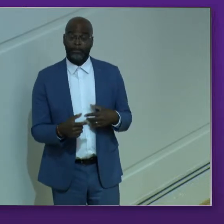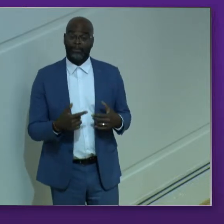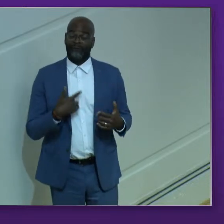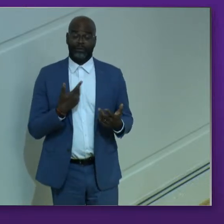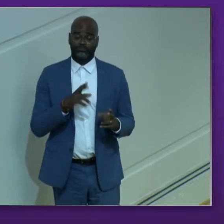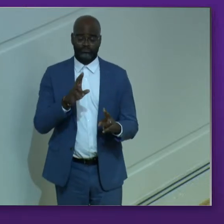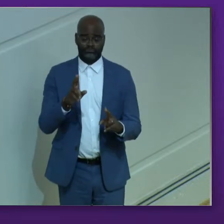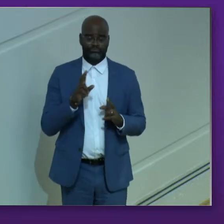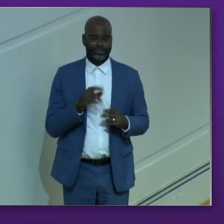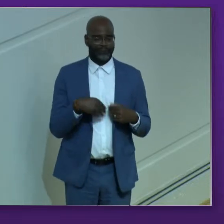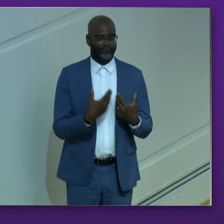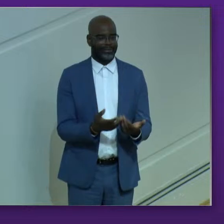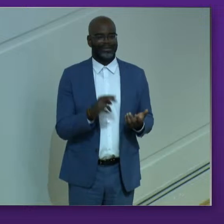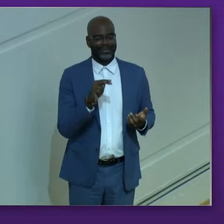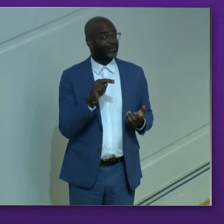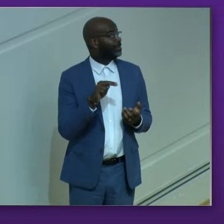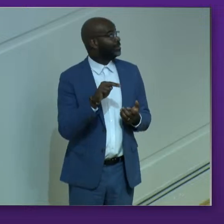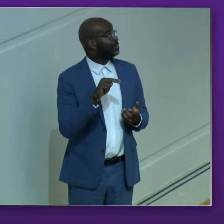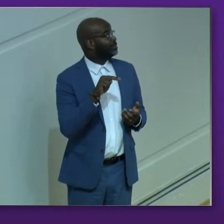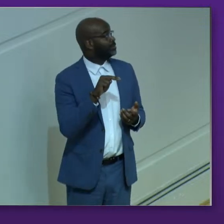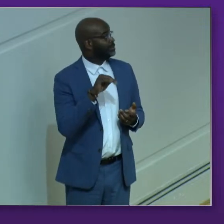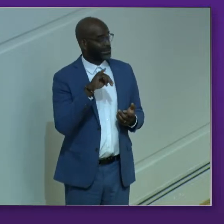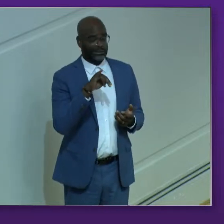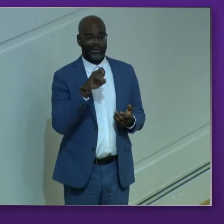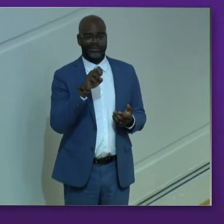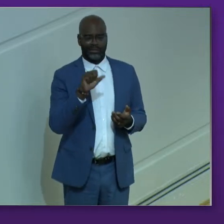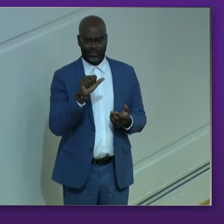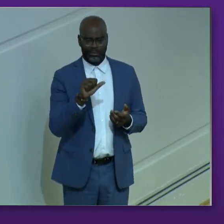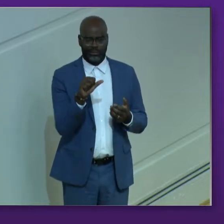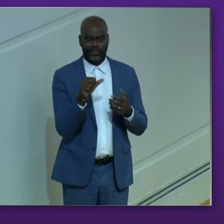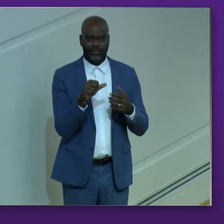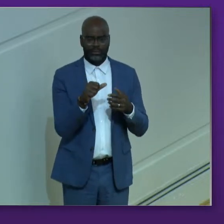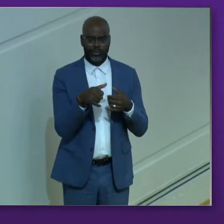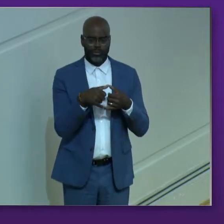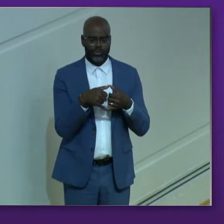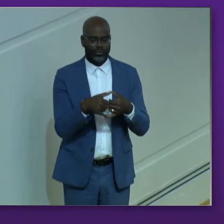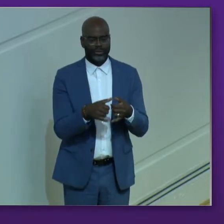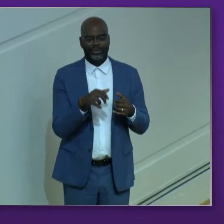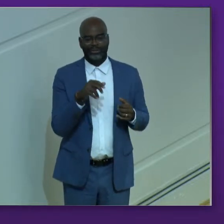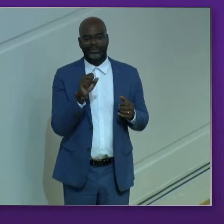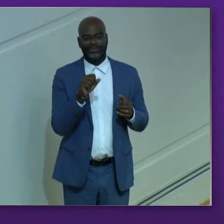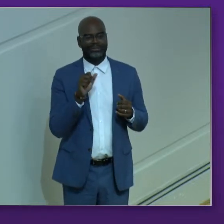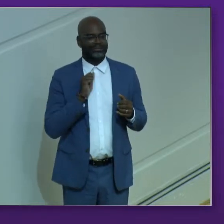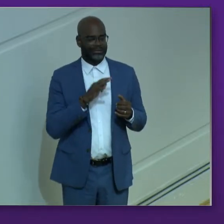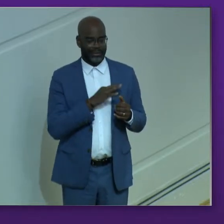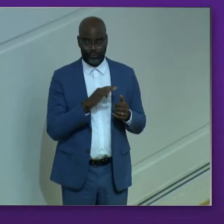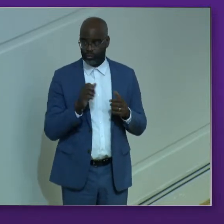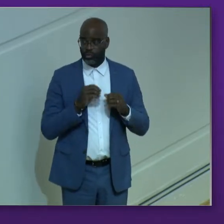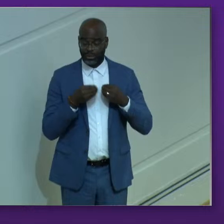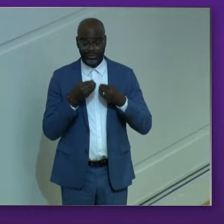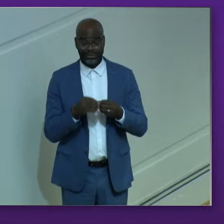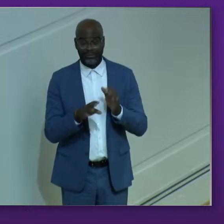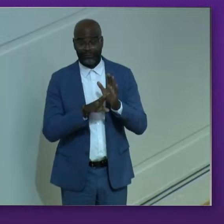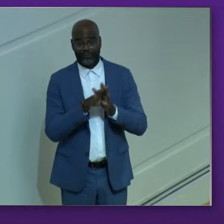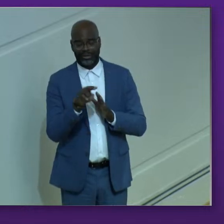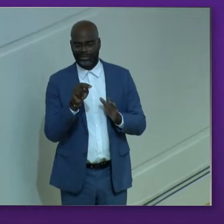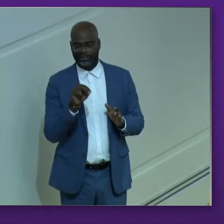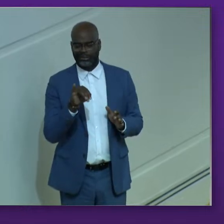DR. KANE BET THE UNDER.